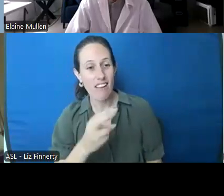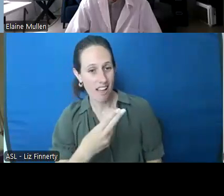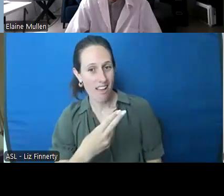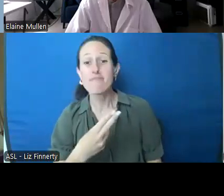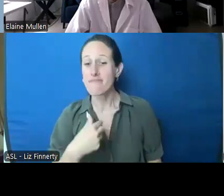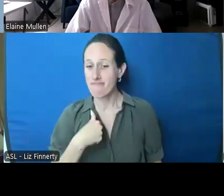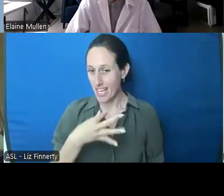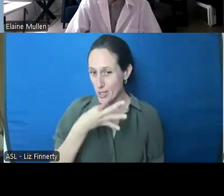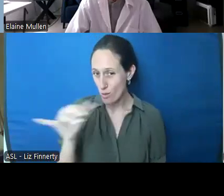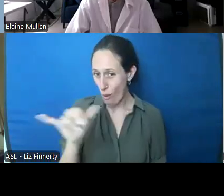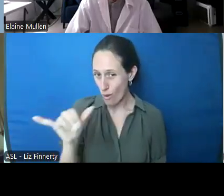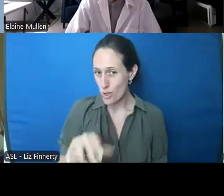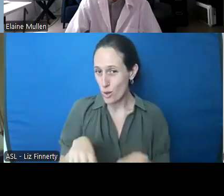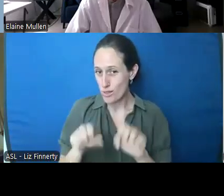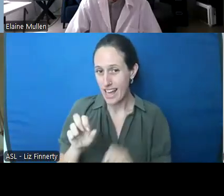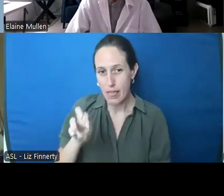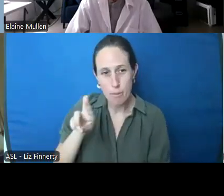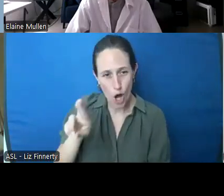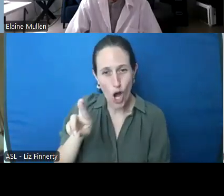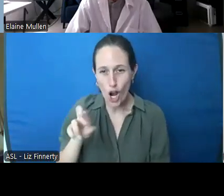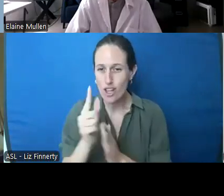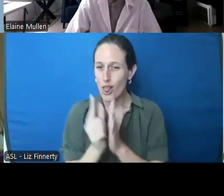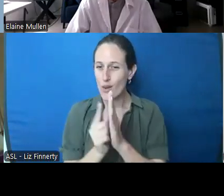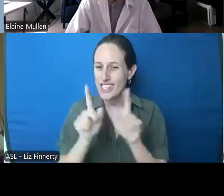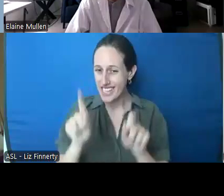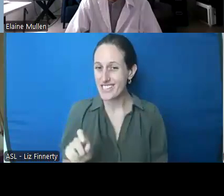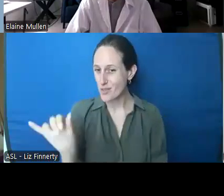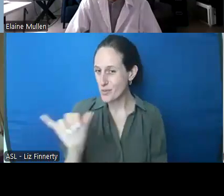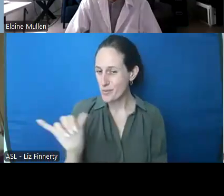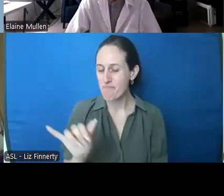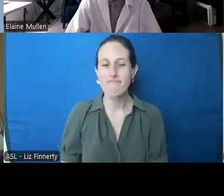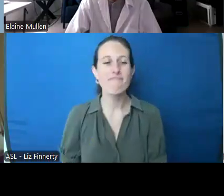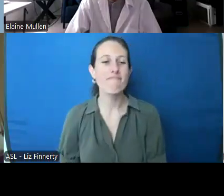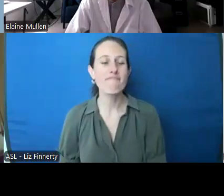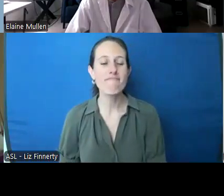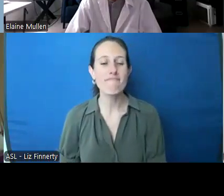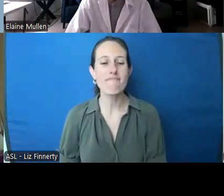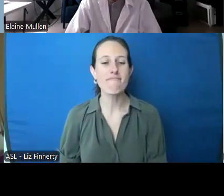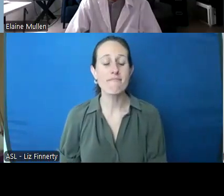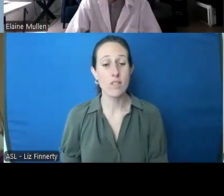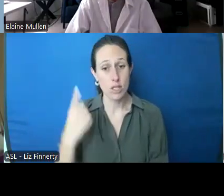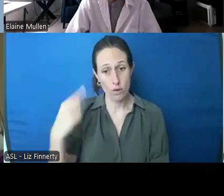process soon myself. This is Sarah again. So for me, interestingly enough, I got my